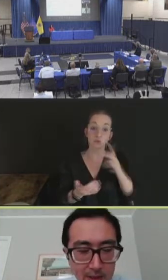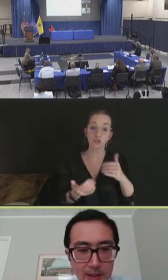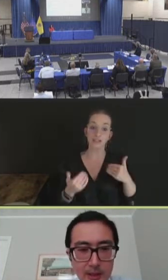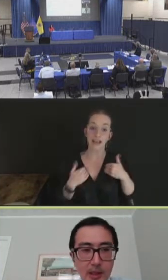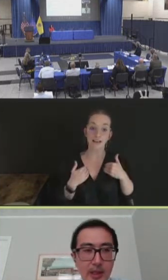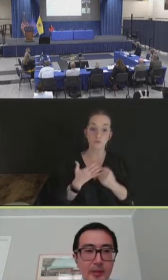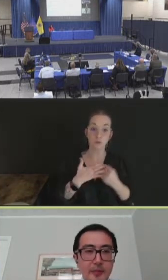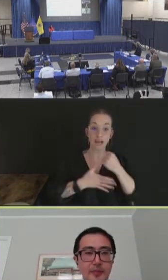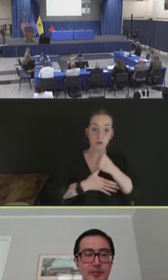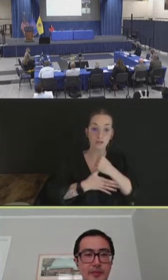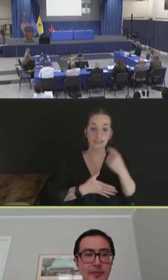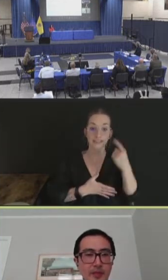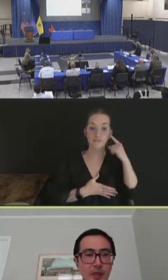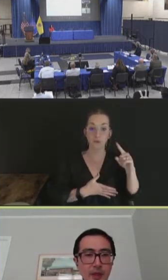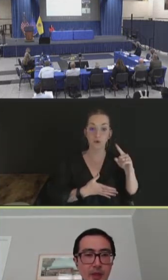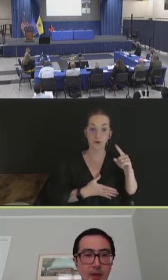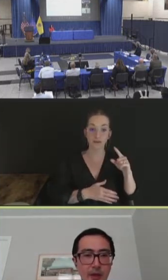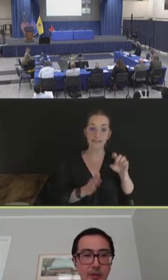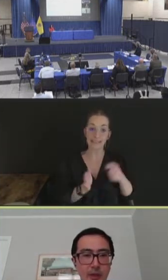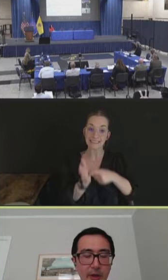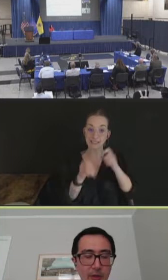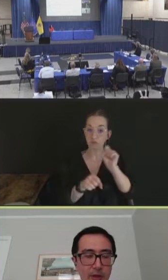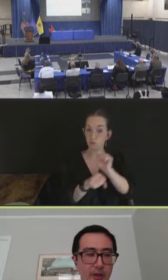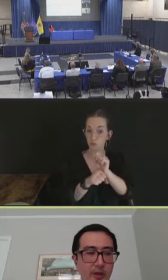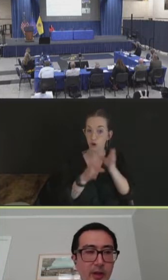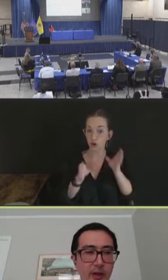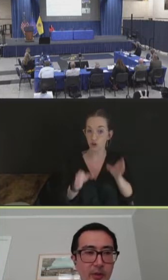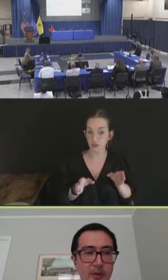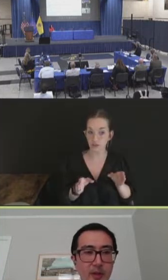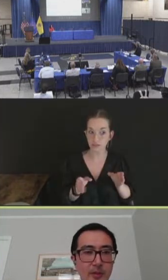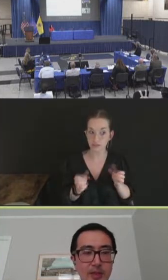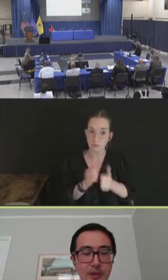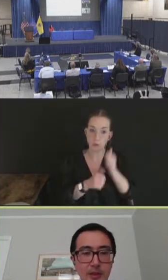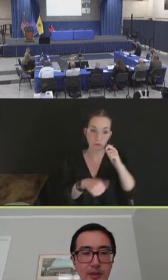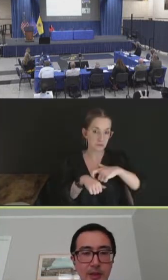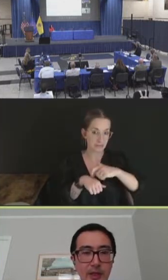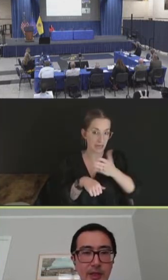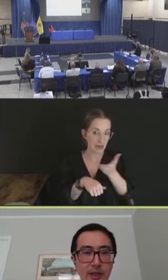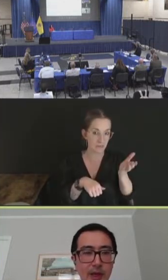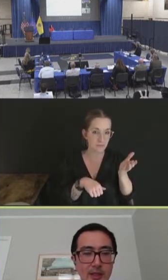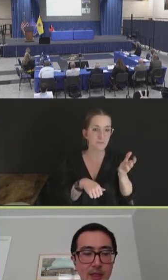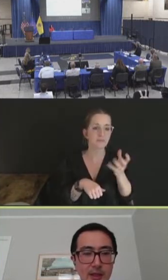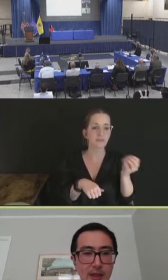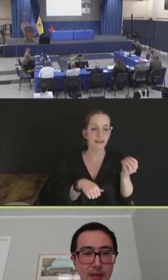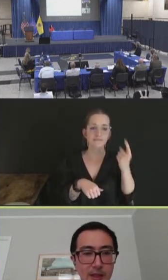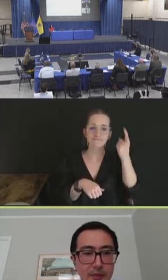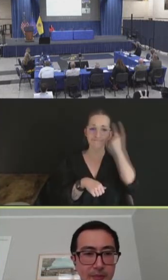cases. And you might wonder what those numbers look like in the vaccine era. So, next slide.